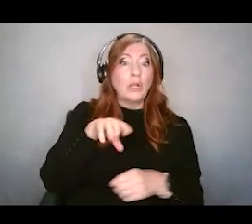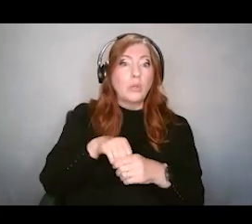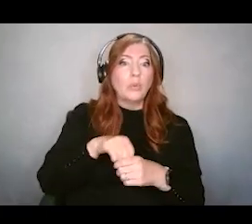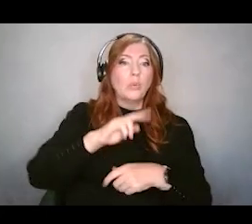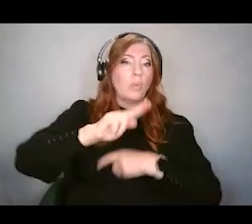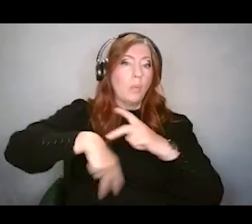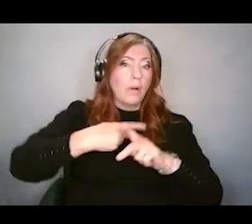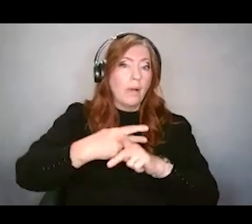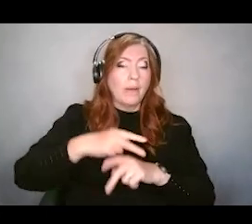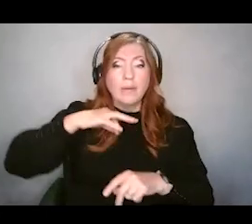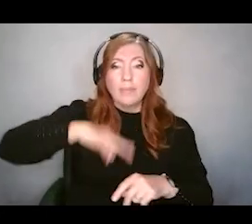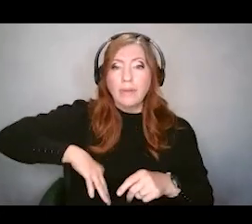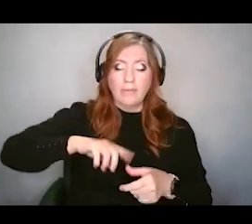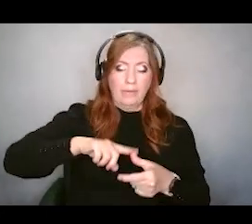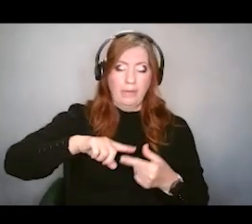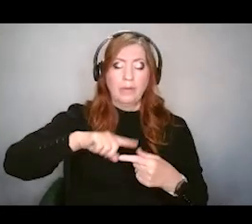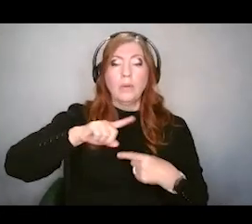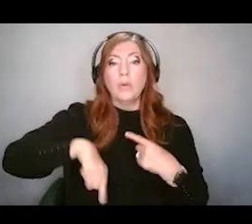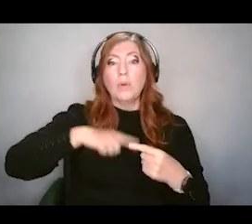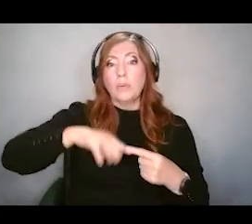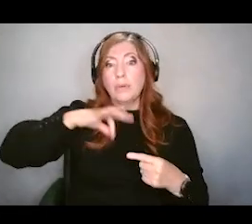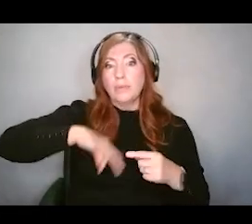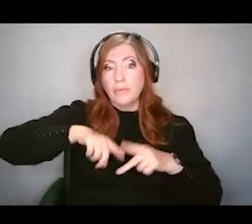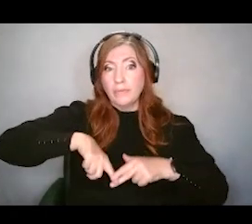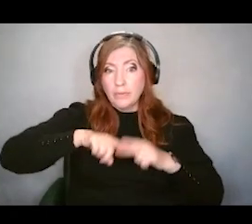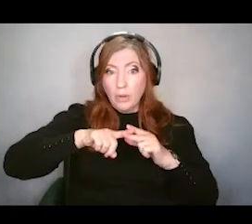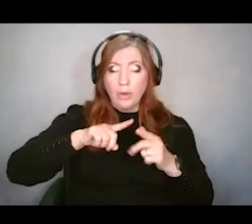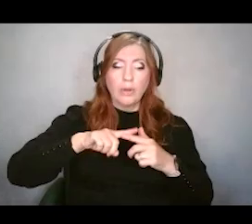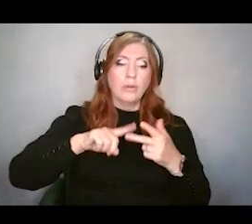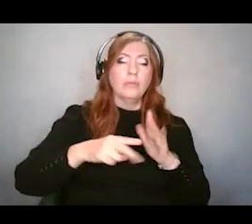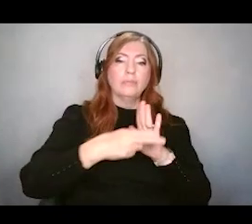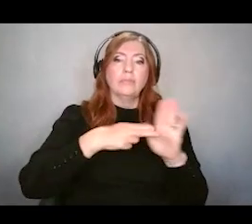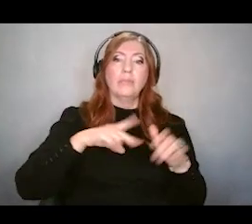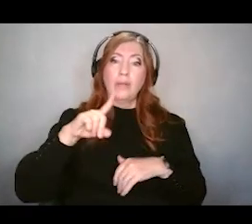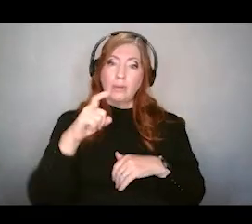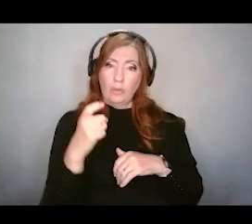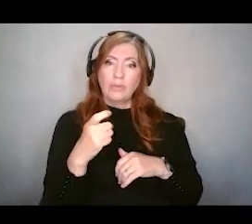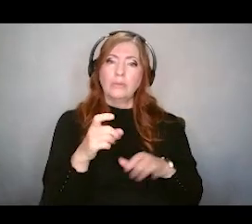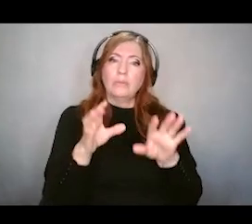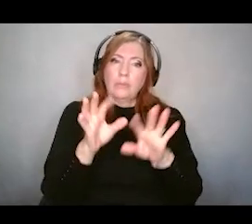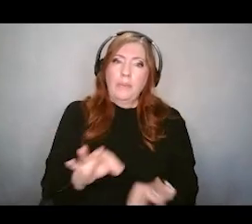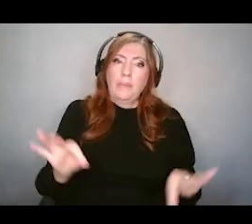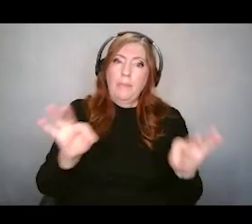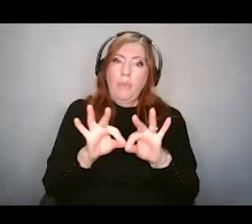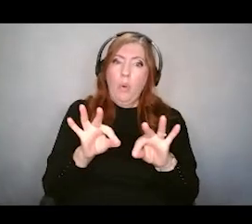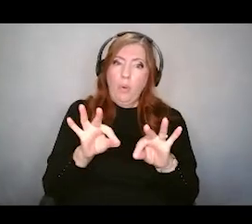the start date, and the diagnosis, making them a critical piece of documentation for eligibility.